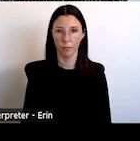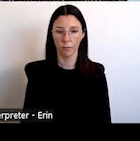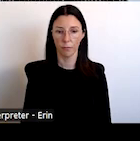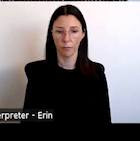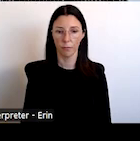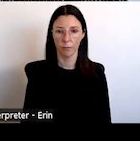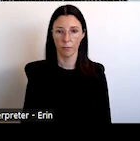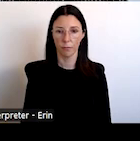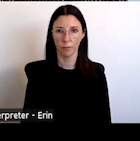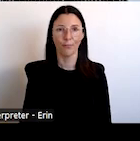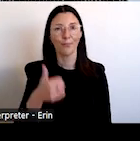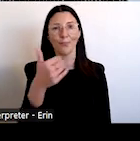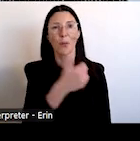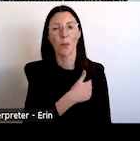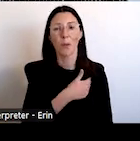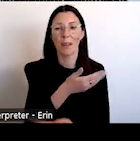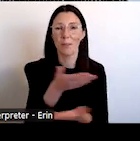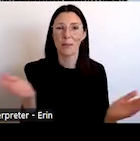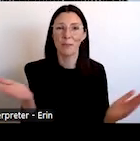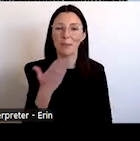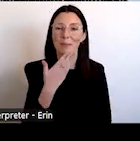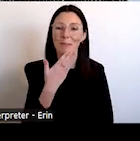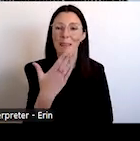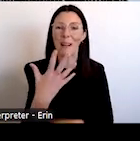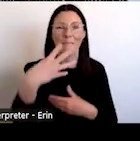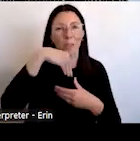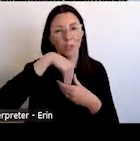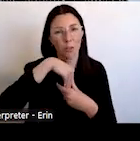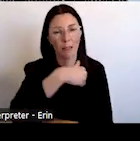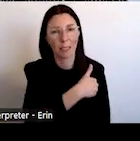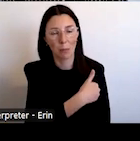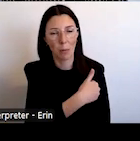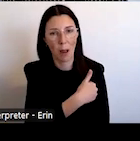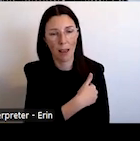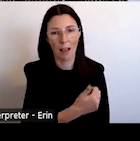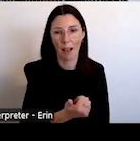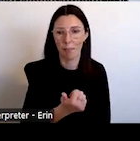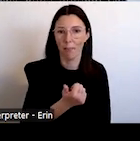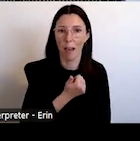Good morning, everybody. Thank you for joining us this morning for our Plus1